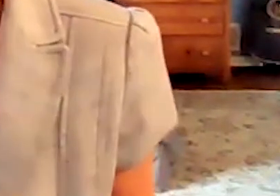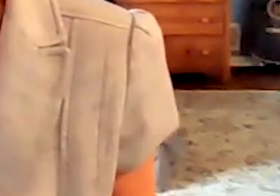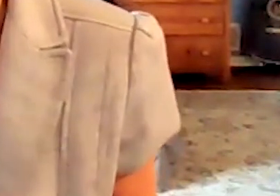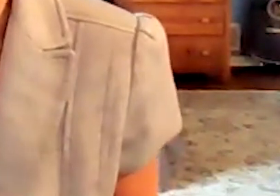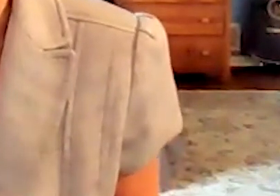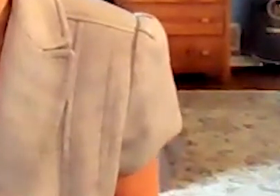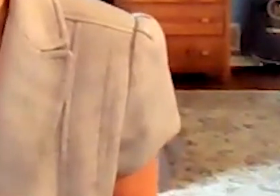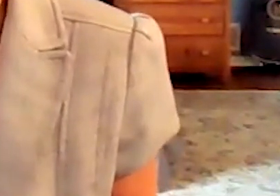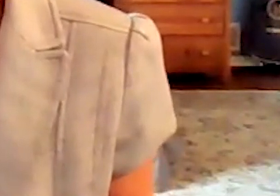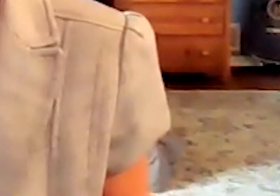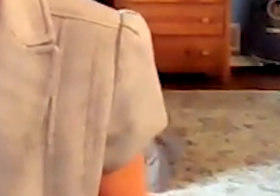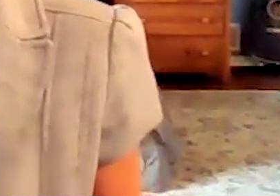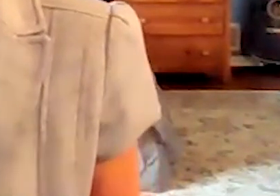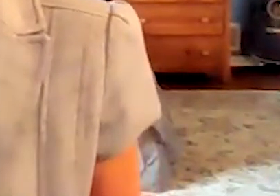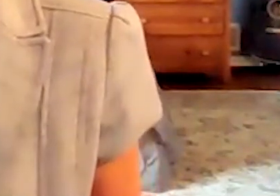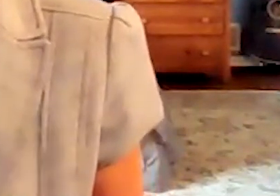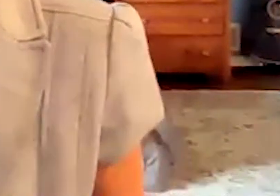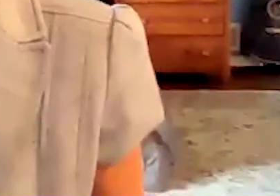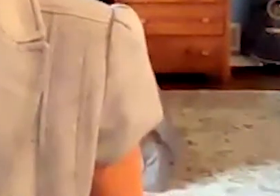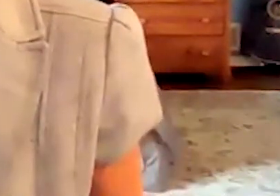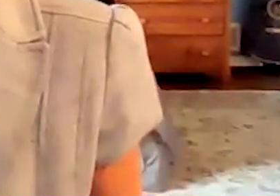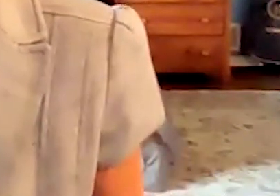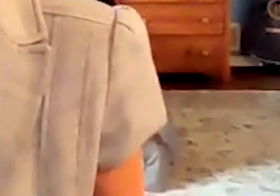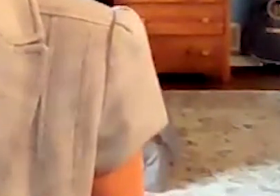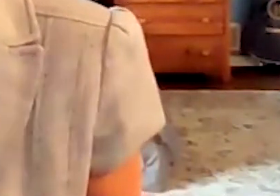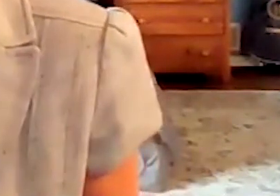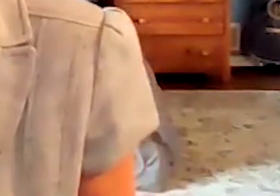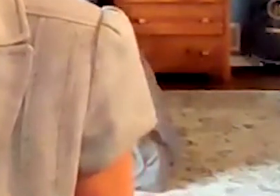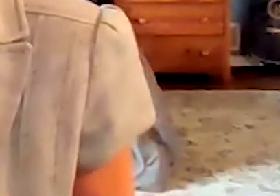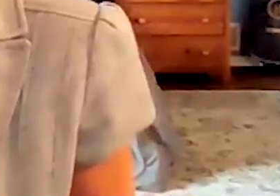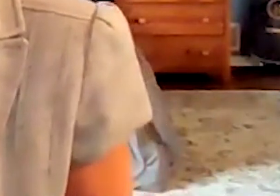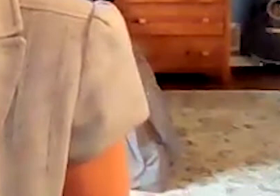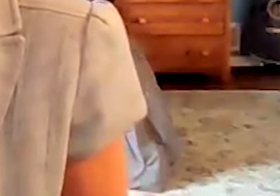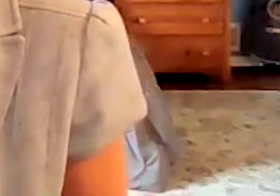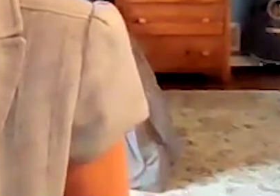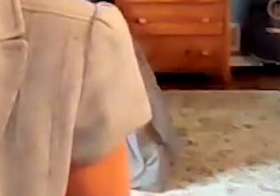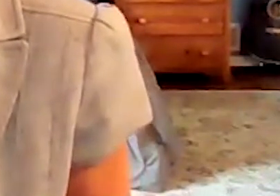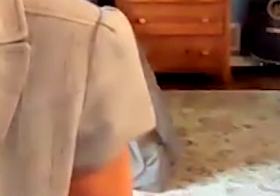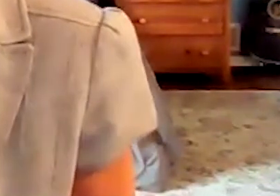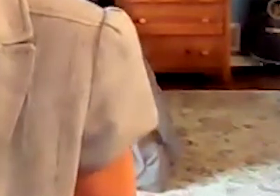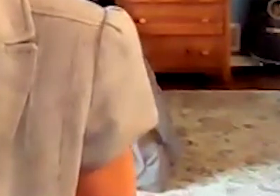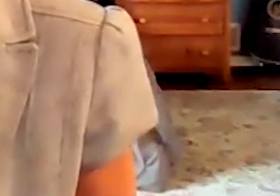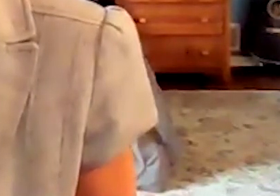and in the future. I want to thank all of Delaware's military families for their commitment